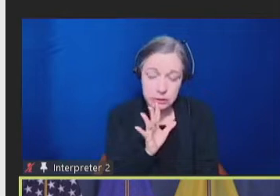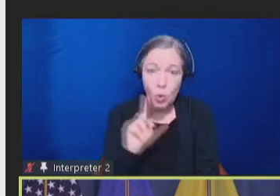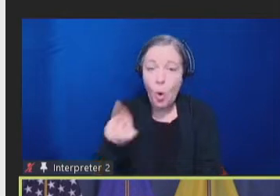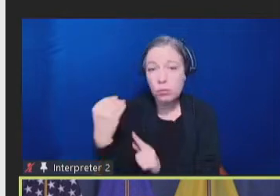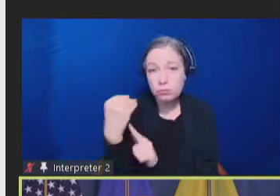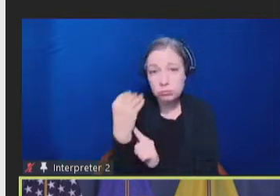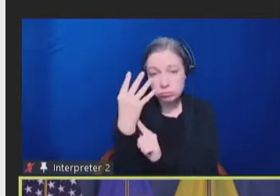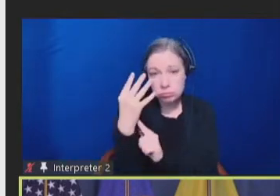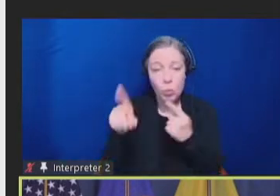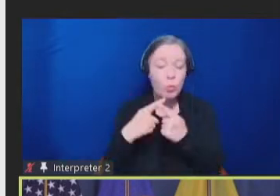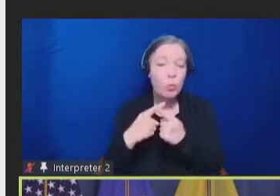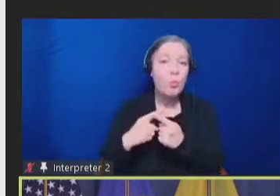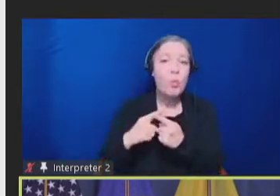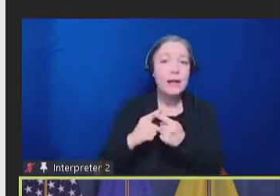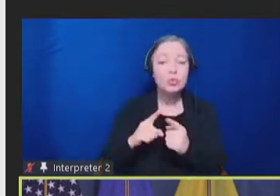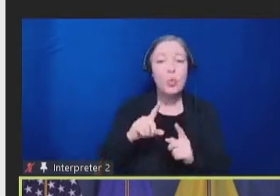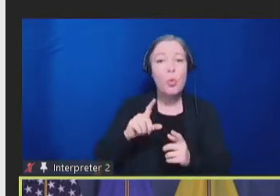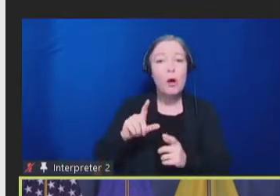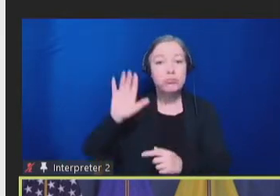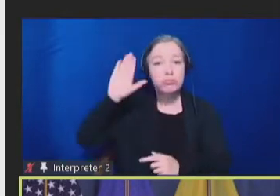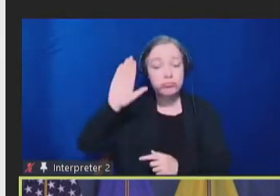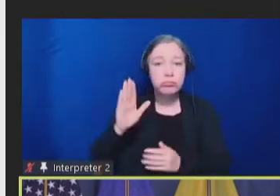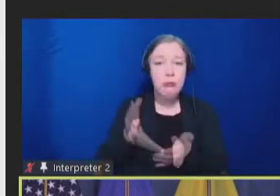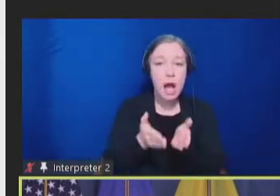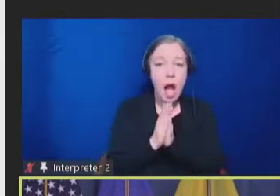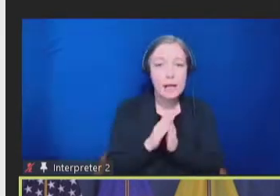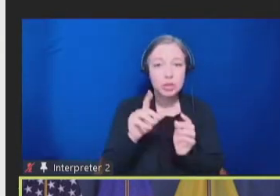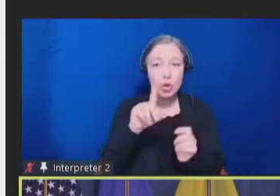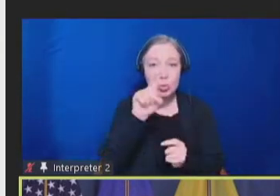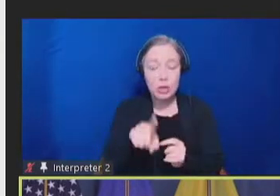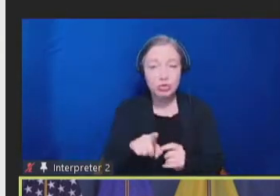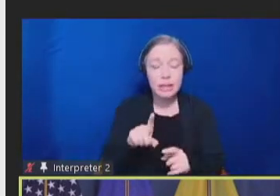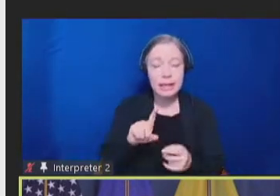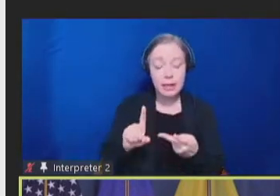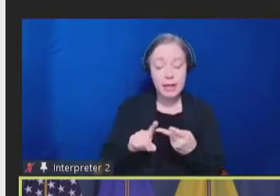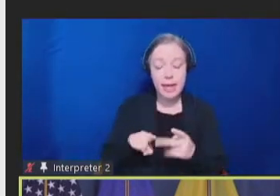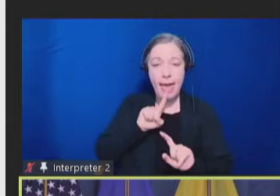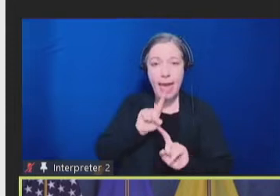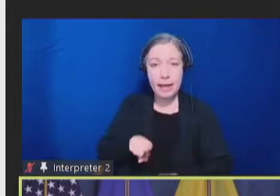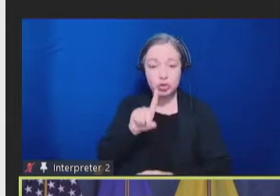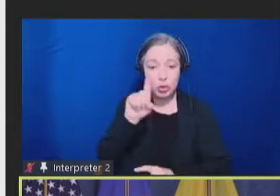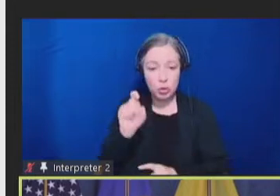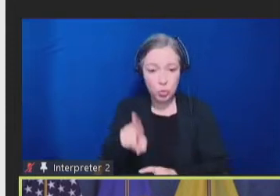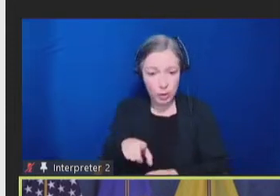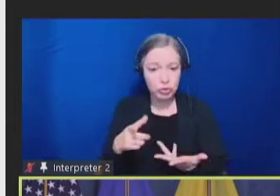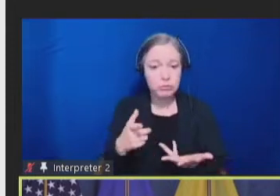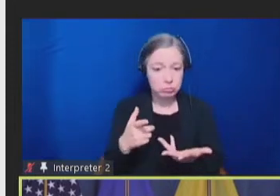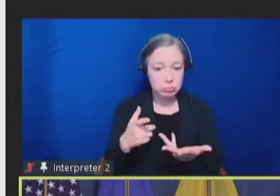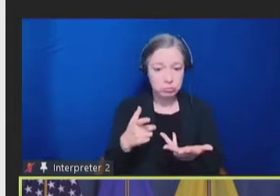a question. During our discussion, I ask that all members and speakers, both virtual and in-person,